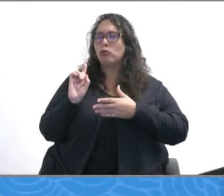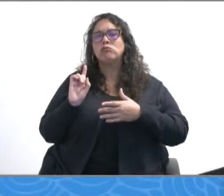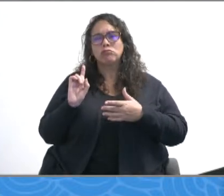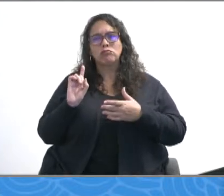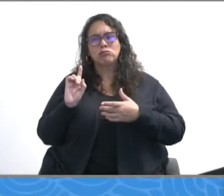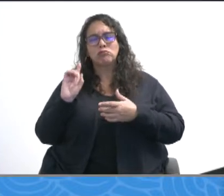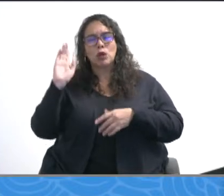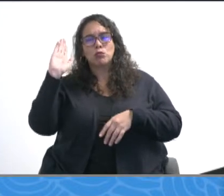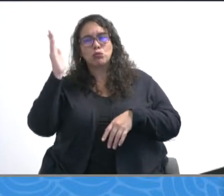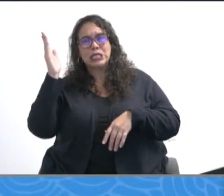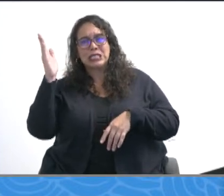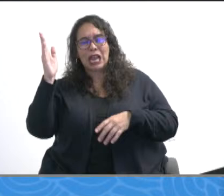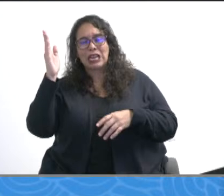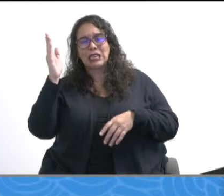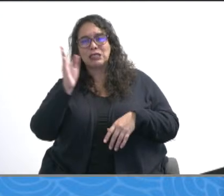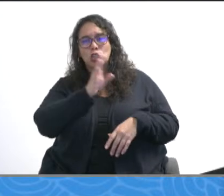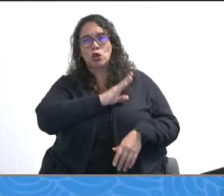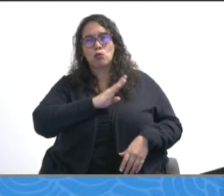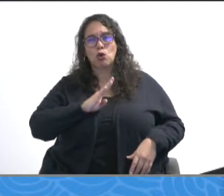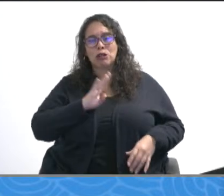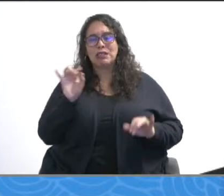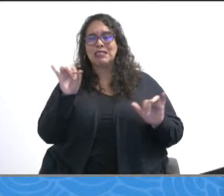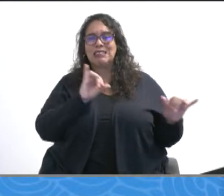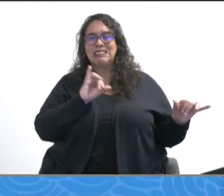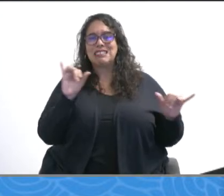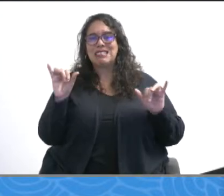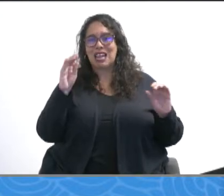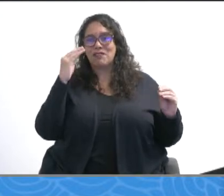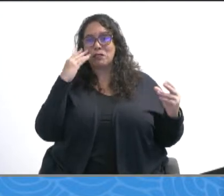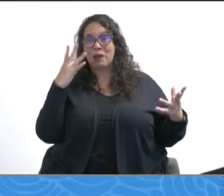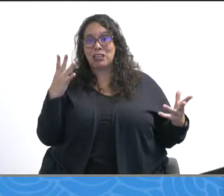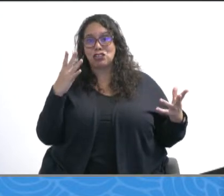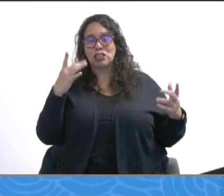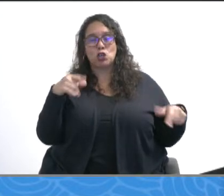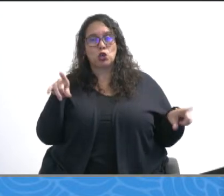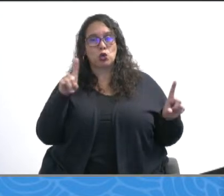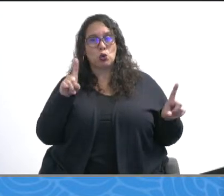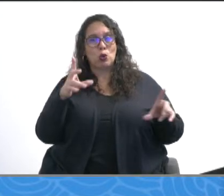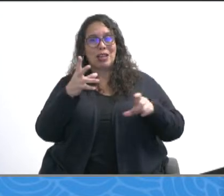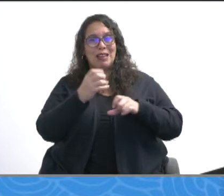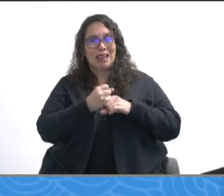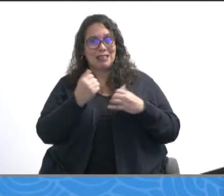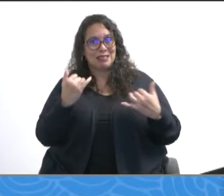the same information that you are going to be receiving today here at DCAC.